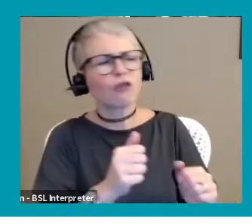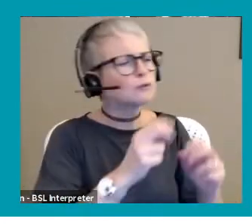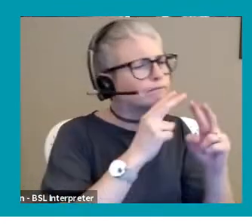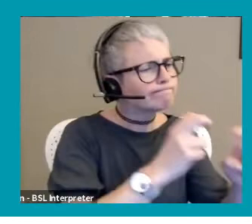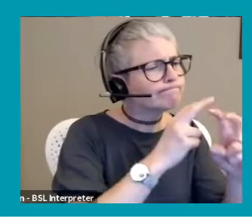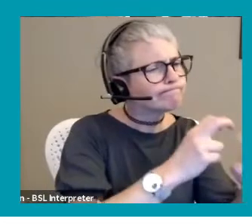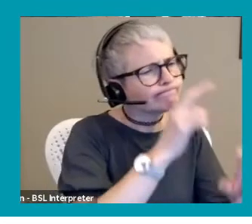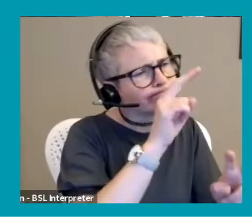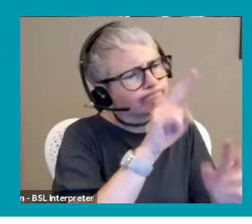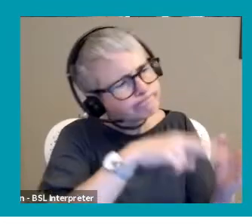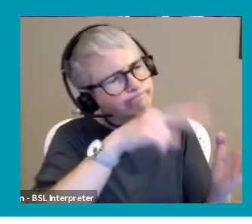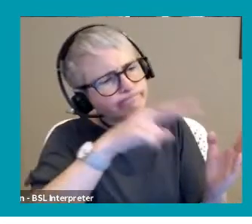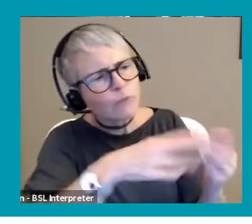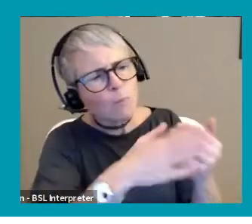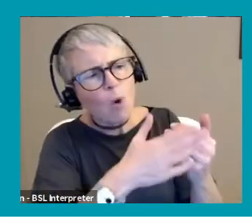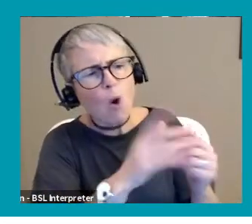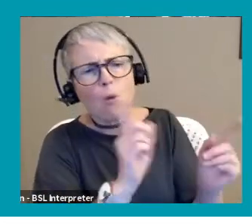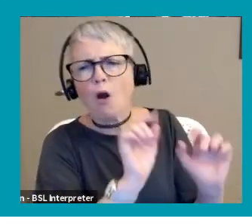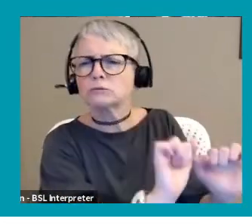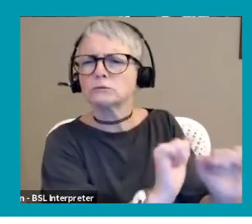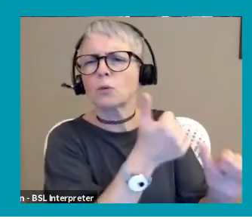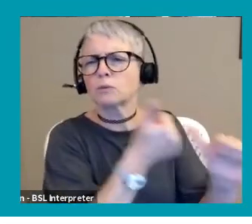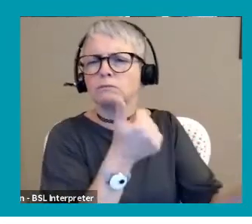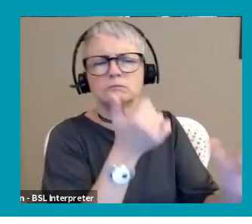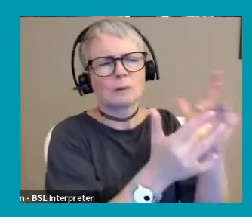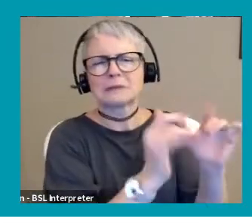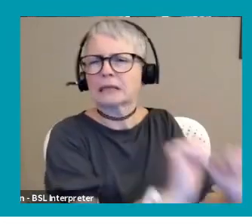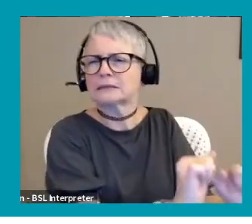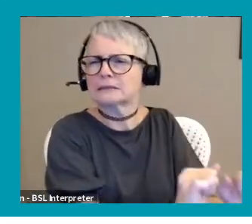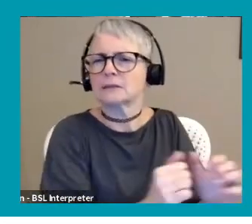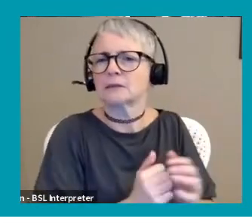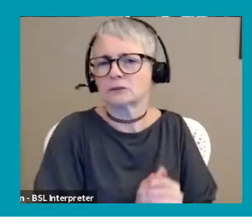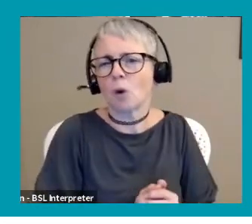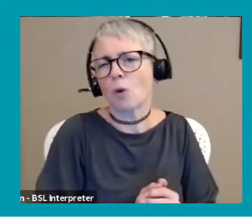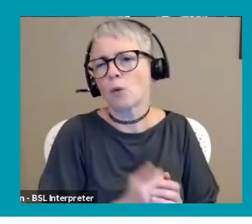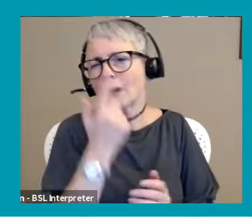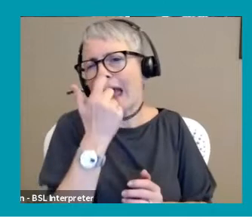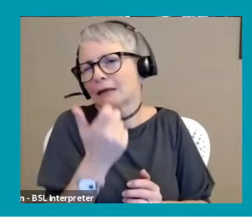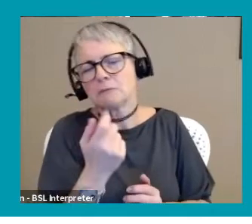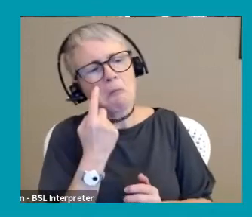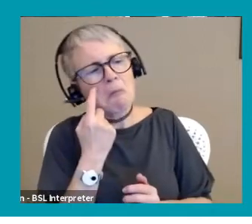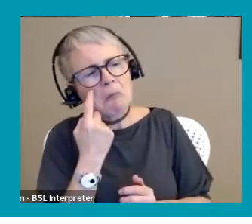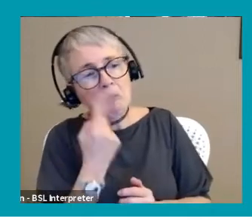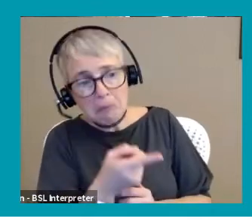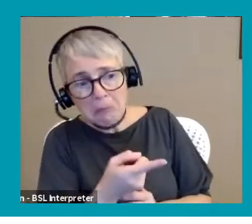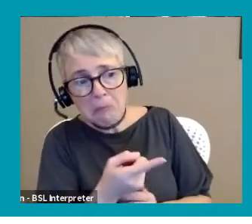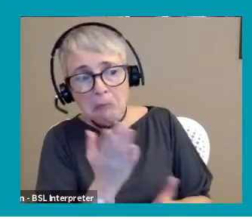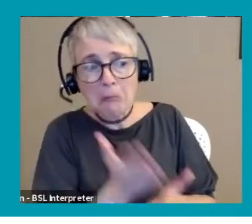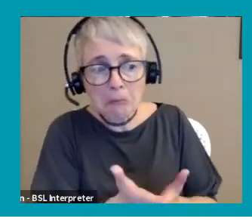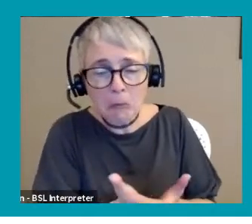You can go to the website and see the things they are advertised for currently and get a sense of what they are about.